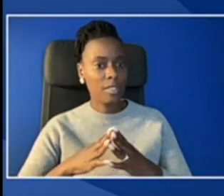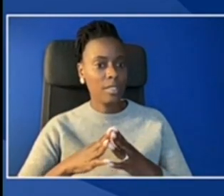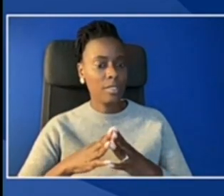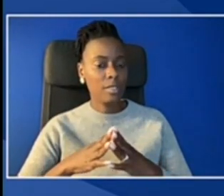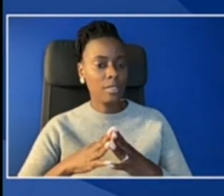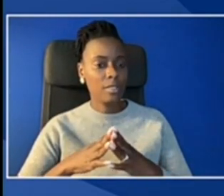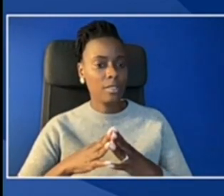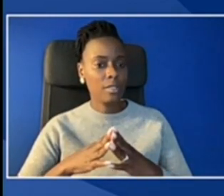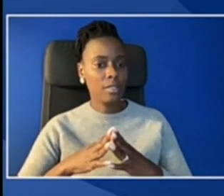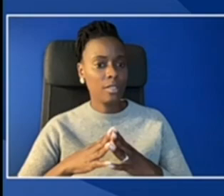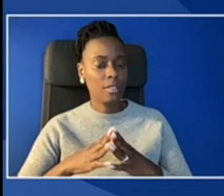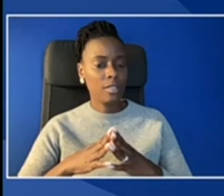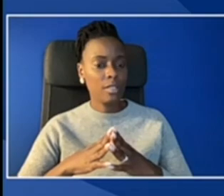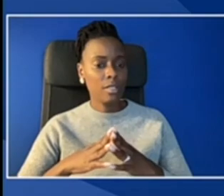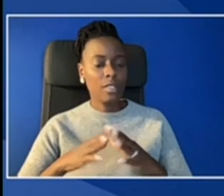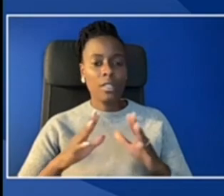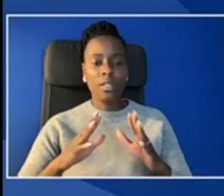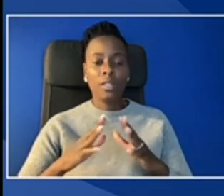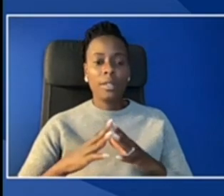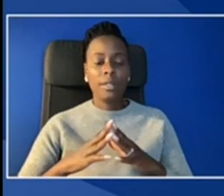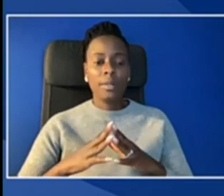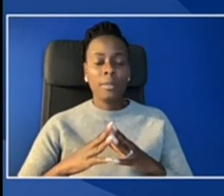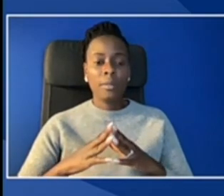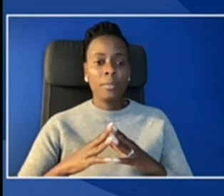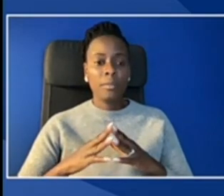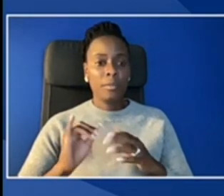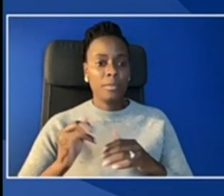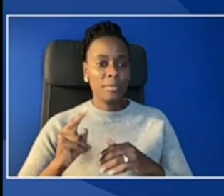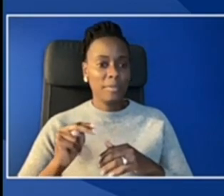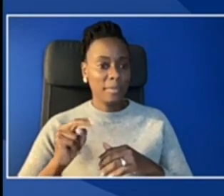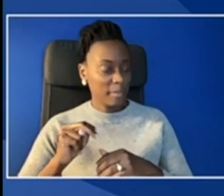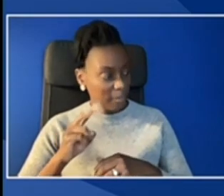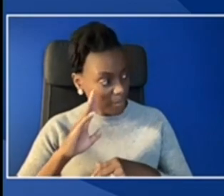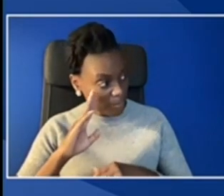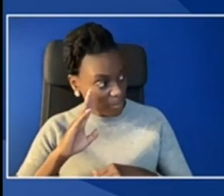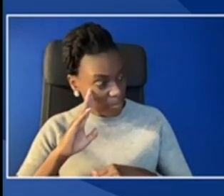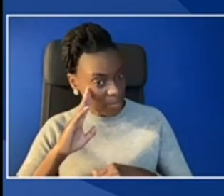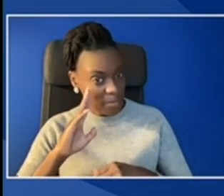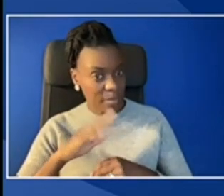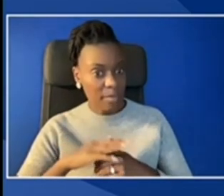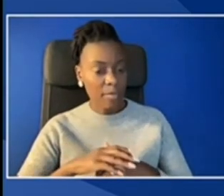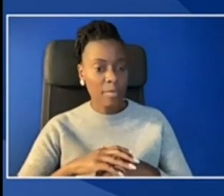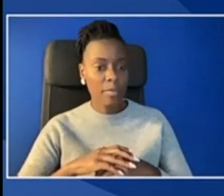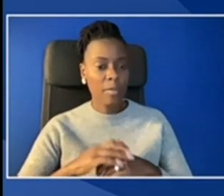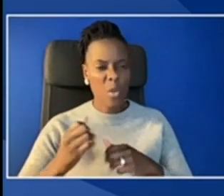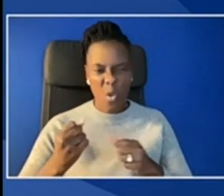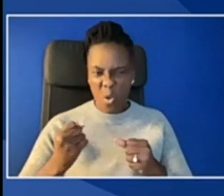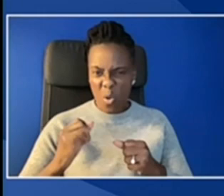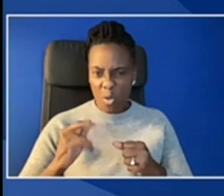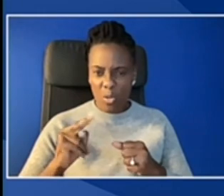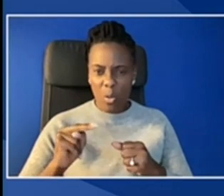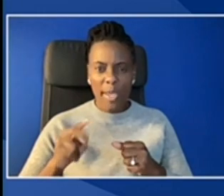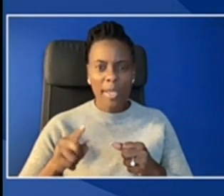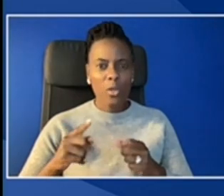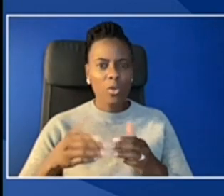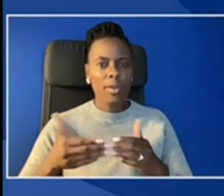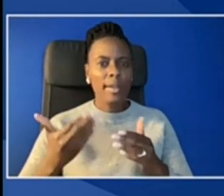Hello. Hello. Hold on, Joann, we'll get to you next but I think over to John.